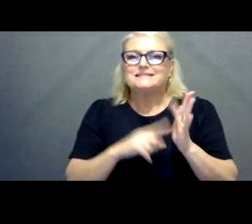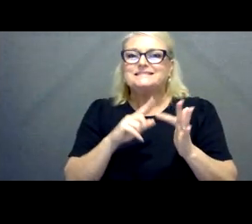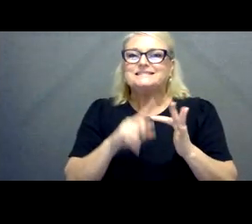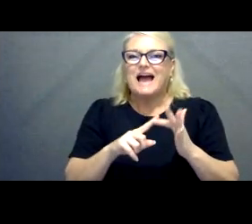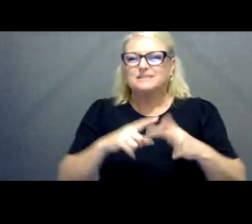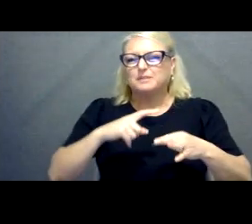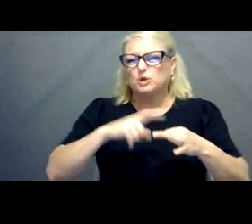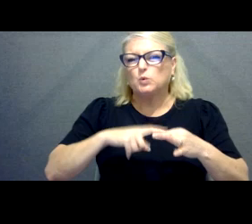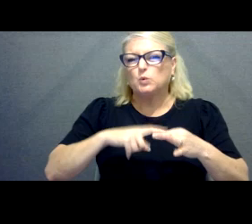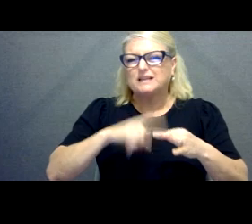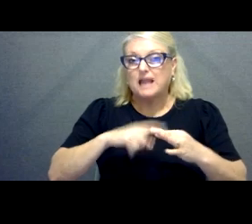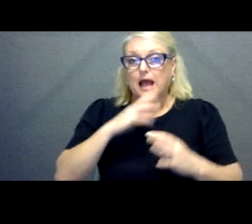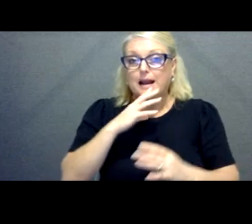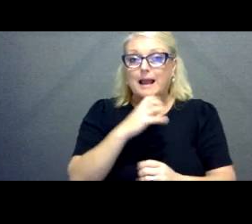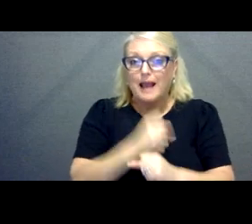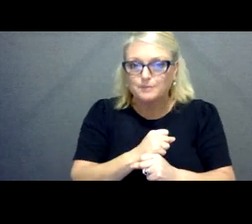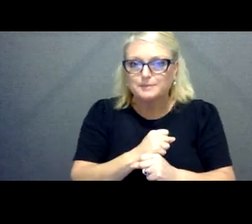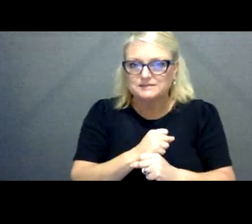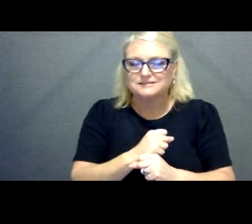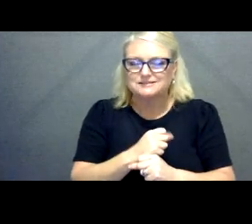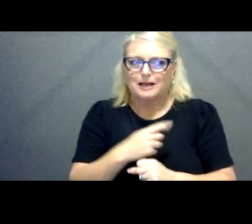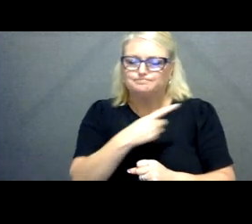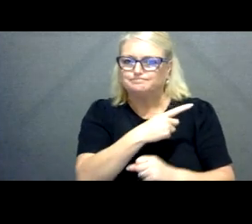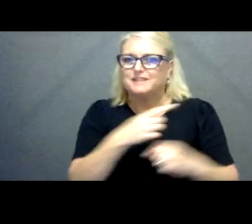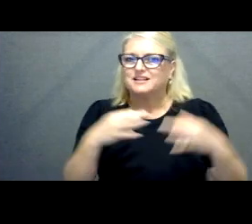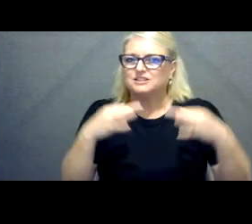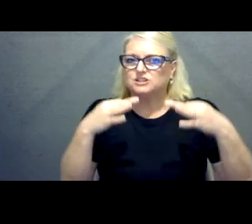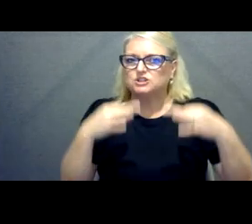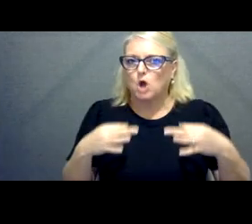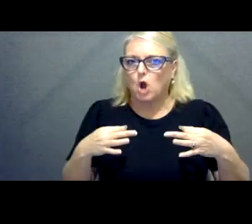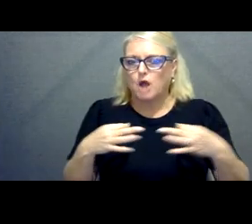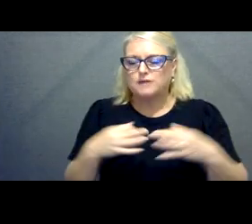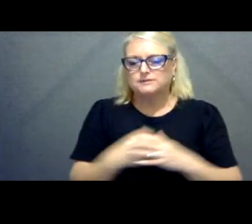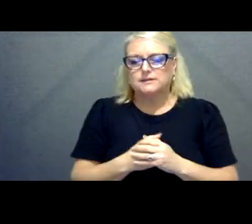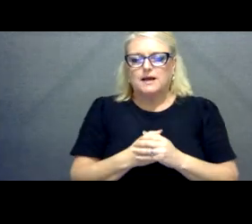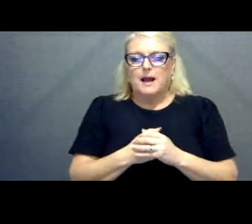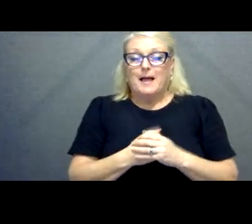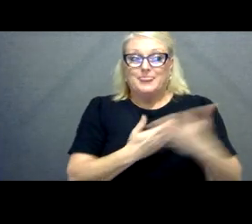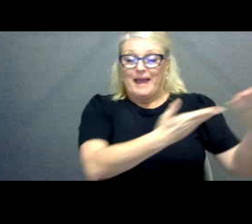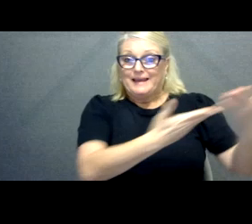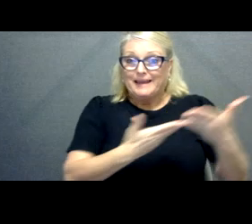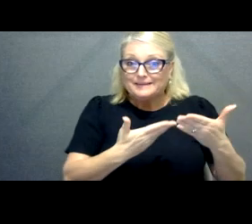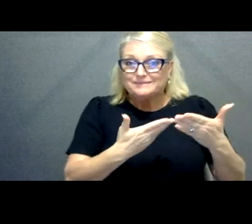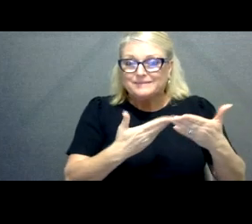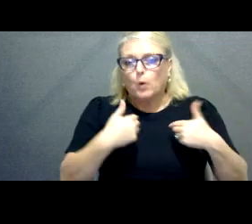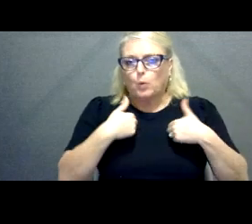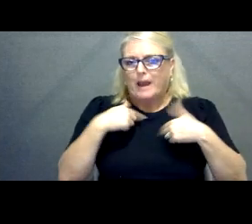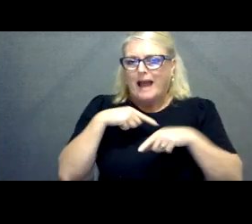and the guidelines are what we use to assess whether someone's eligible for legal aid or not